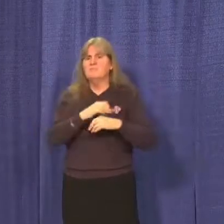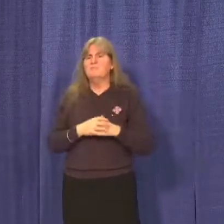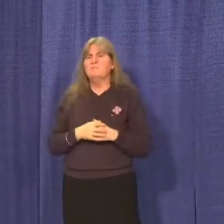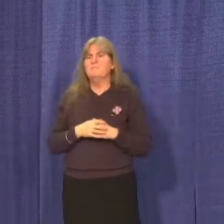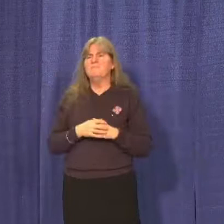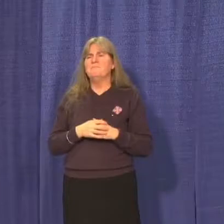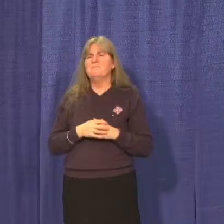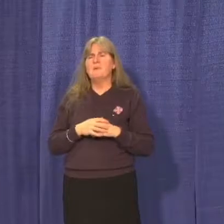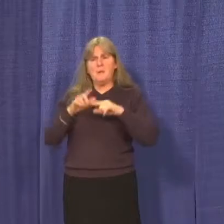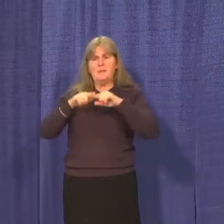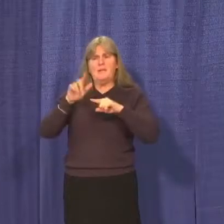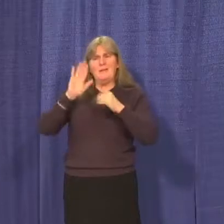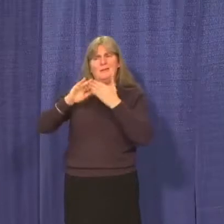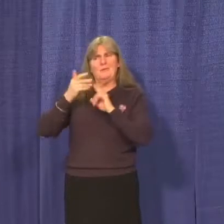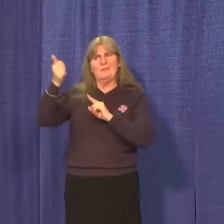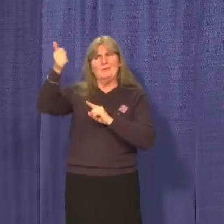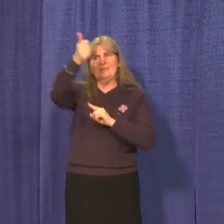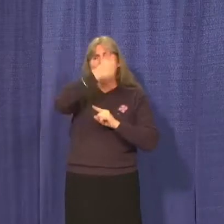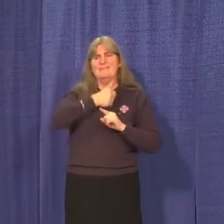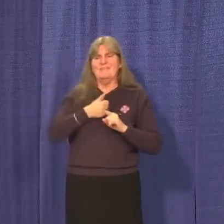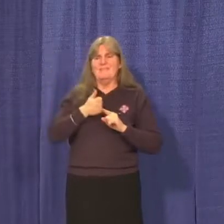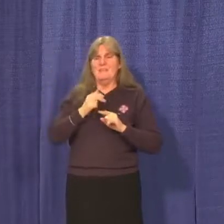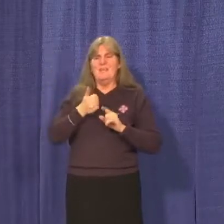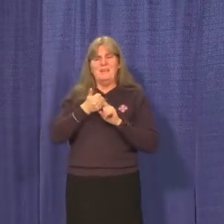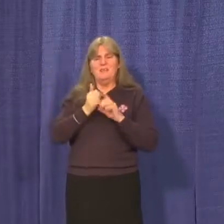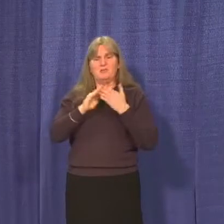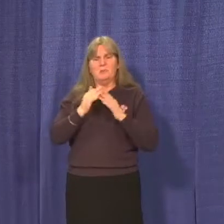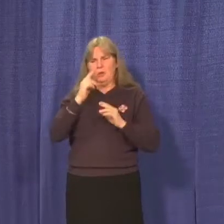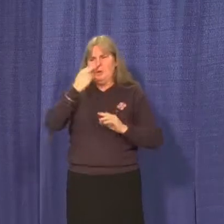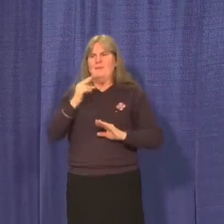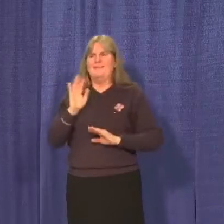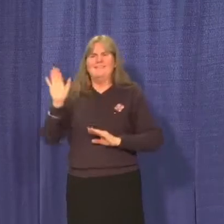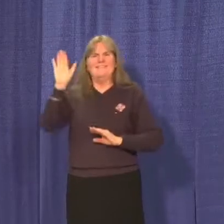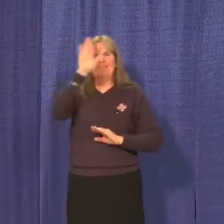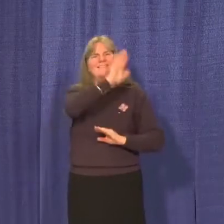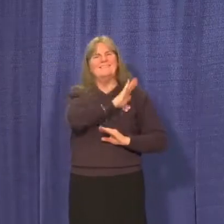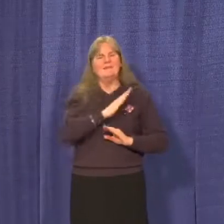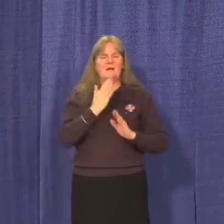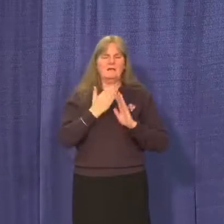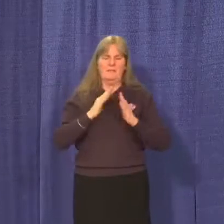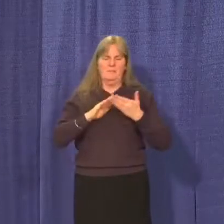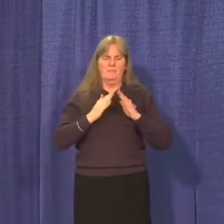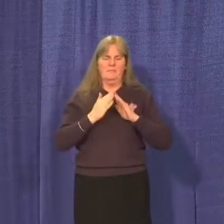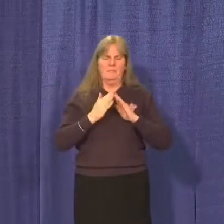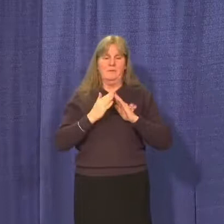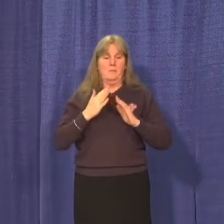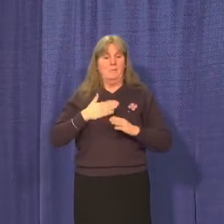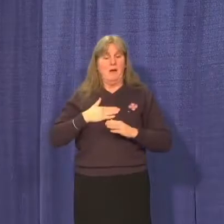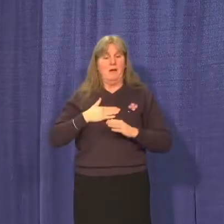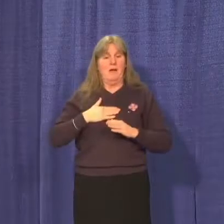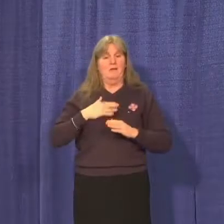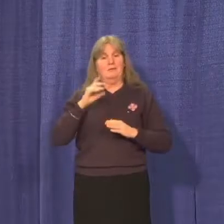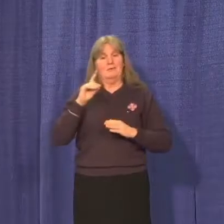But ultimately, every community is different.